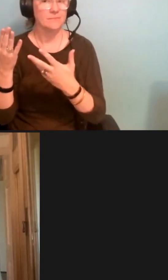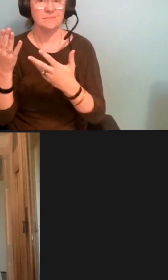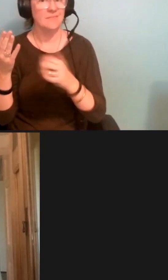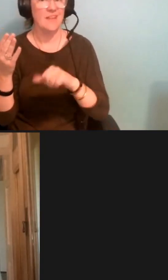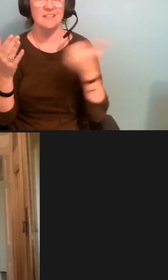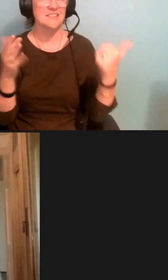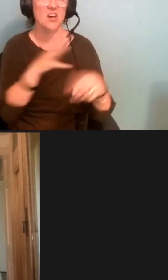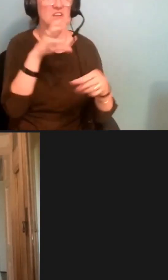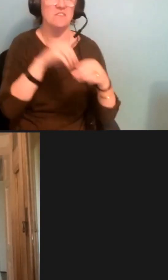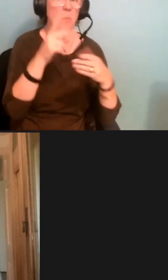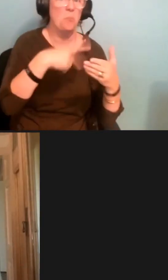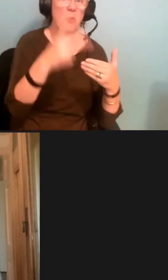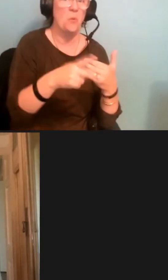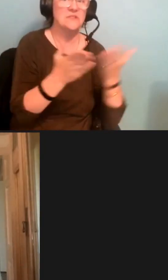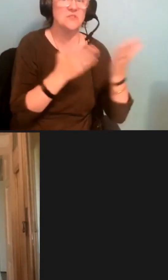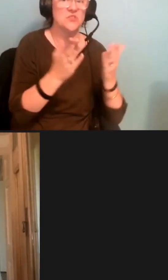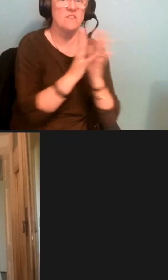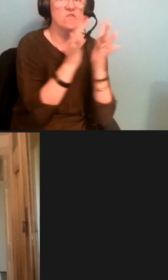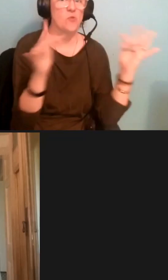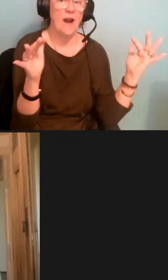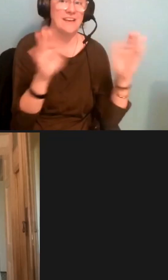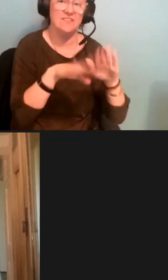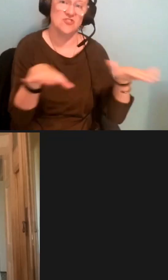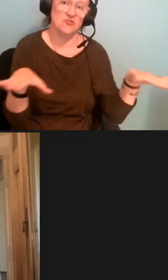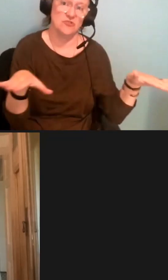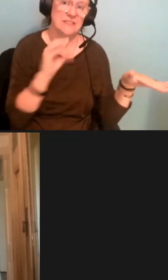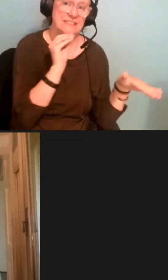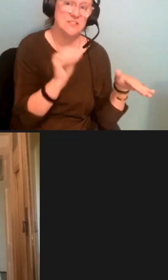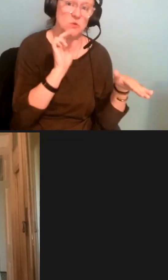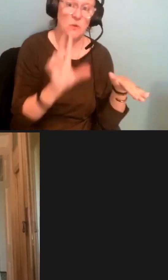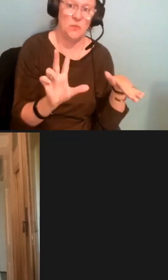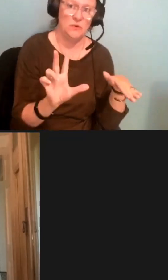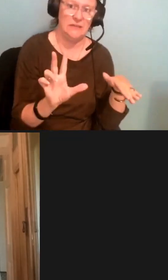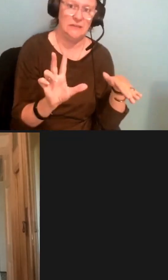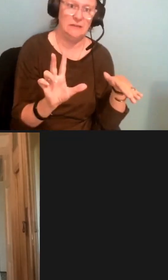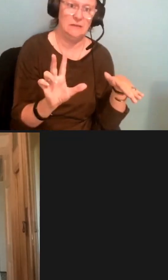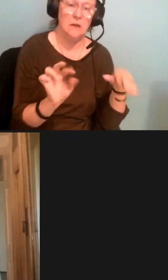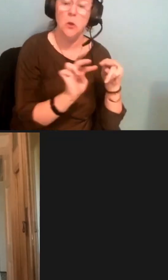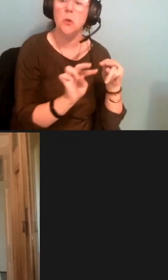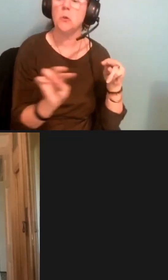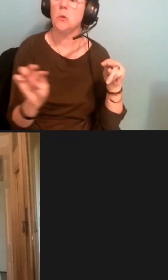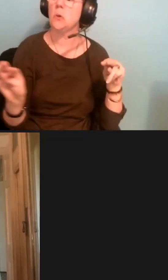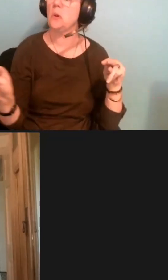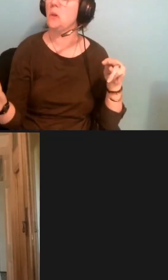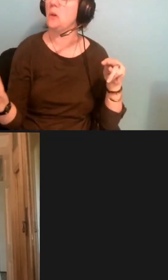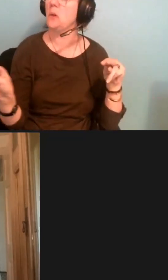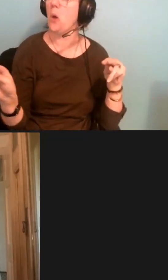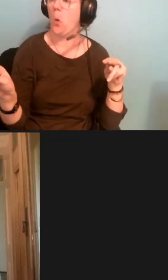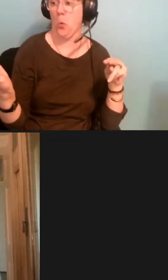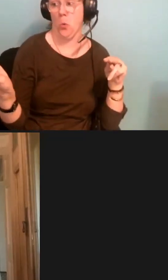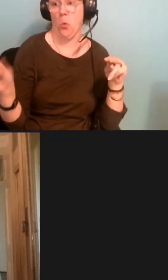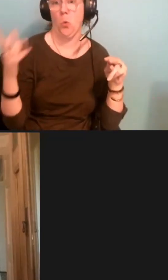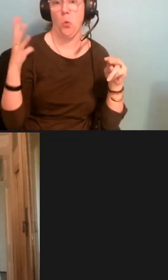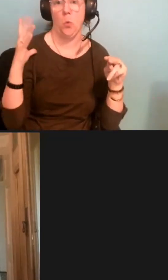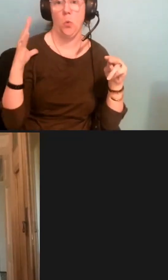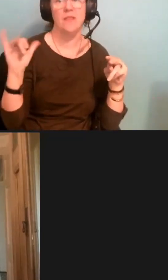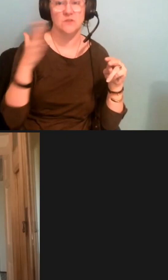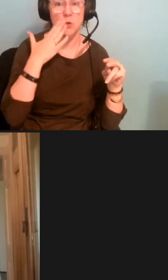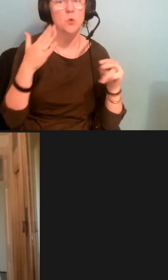that serve a variety of children um birth to three I would look to those programs that you admire or that you've heard good things about see if somebody